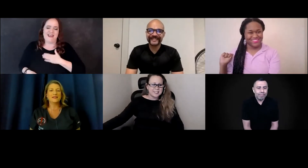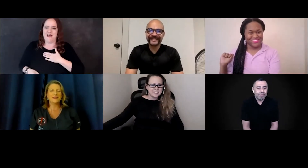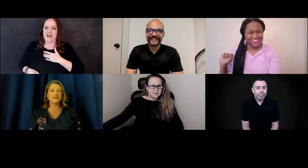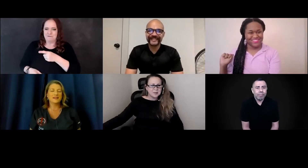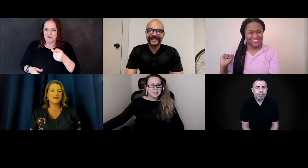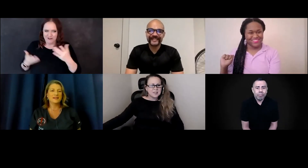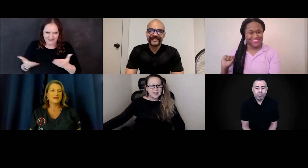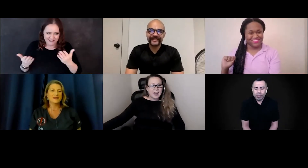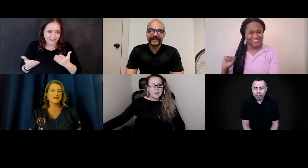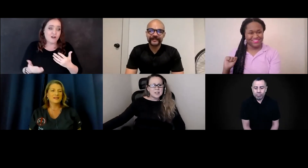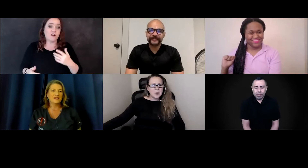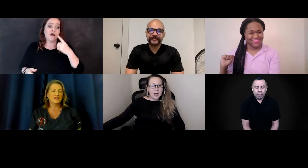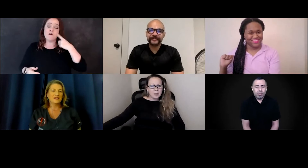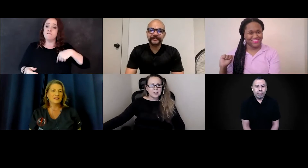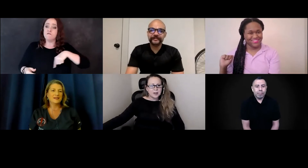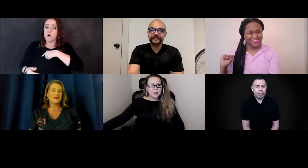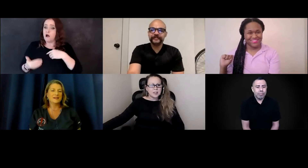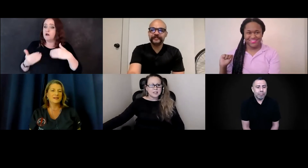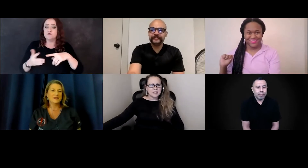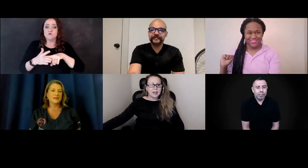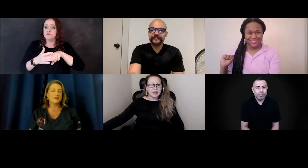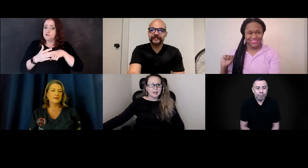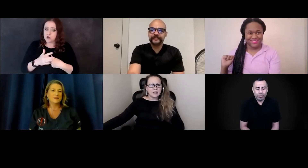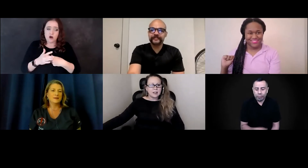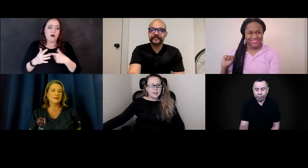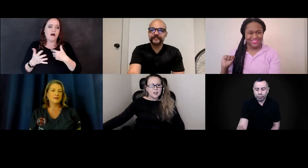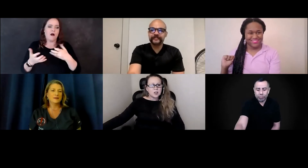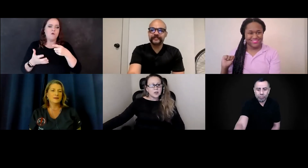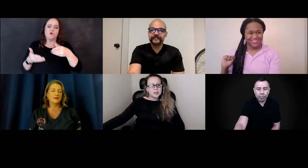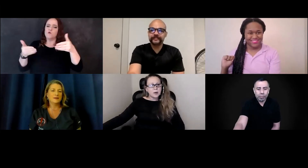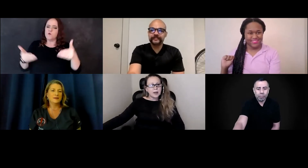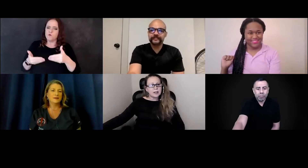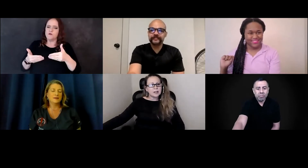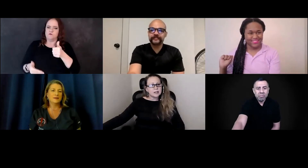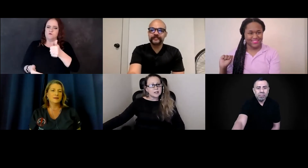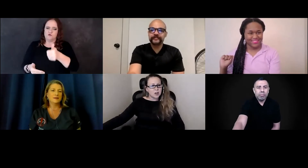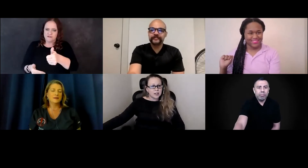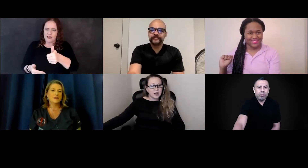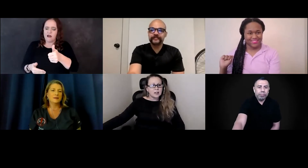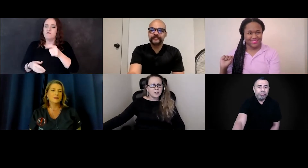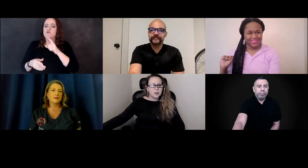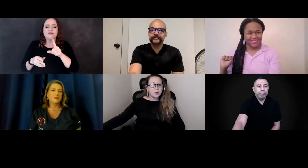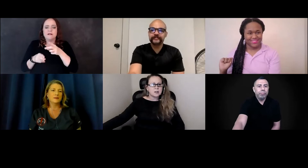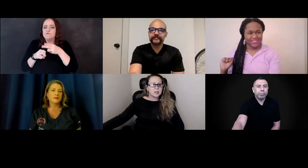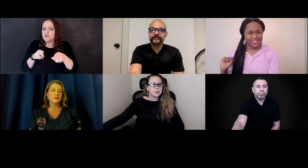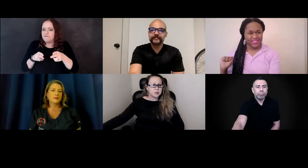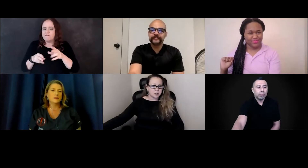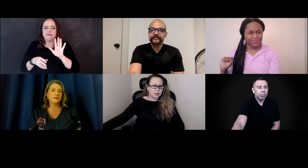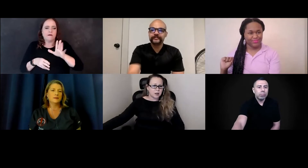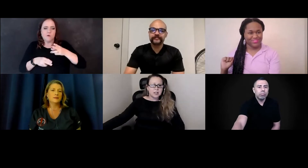I'm so happy you're here with us today. So first to go ahead and get started I'd love for you to all to introduce yourself, it can